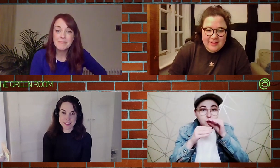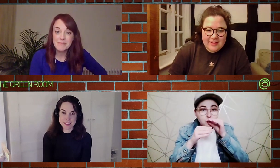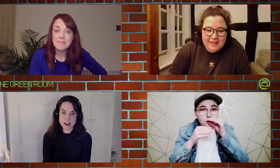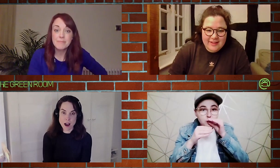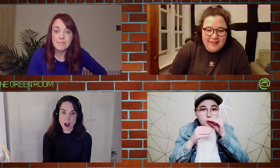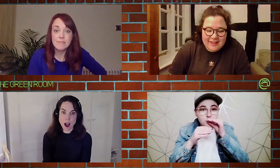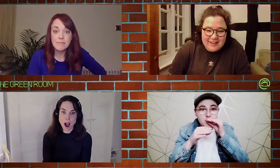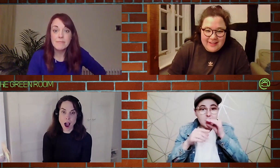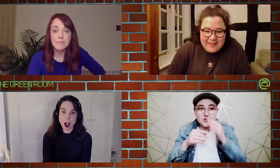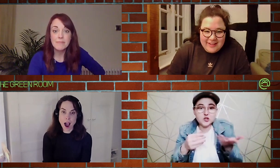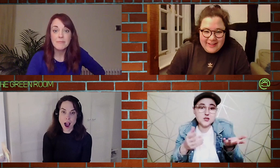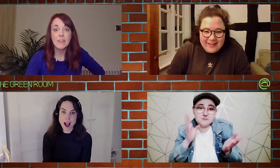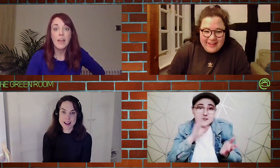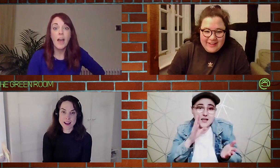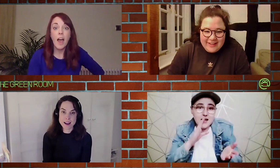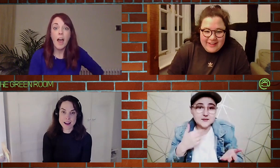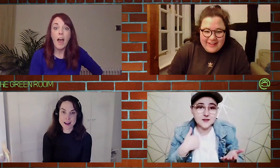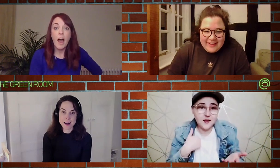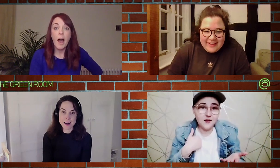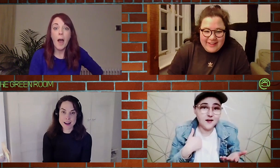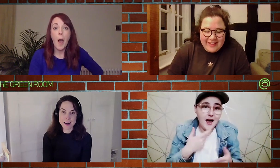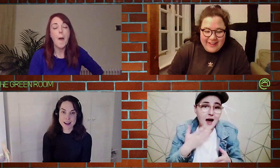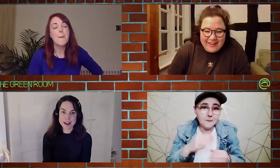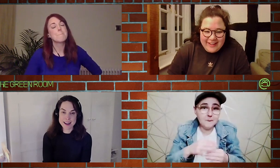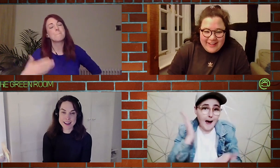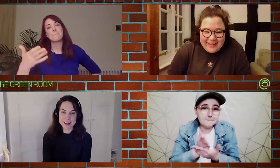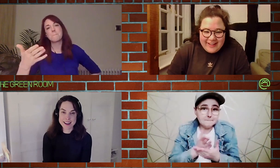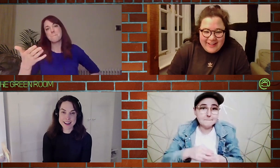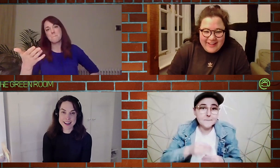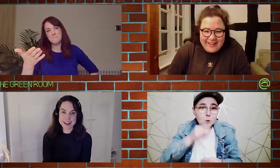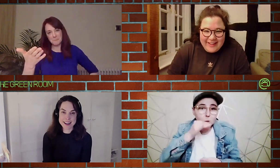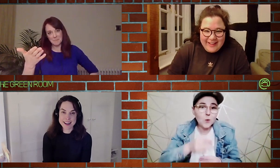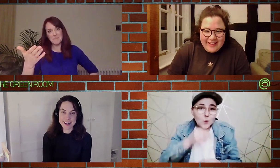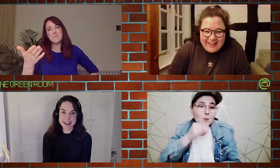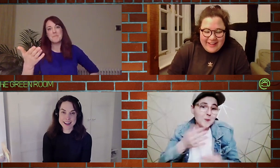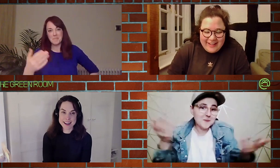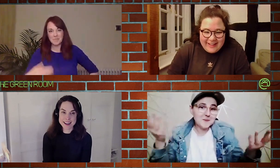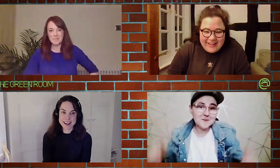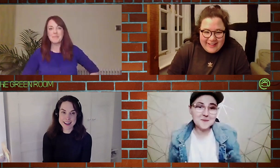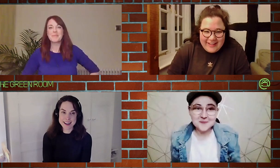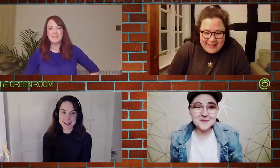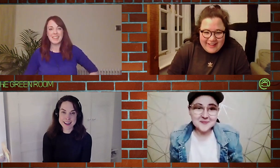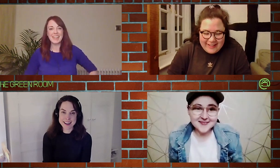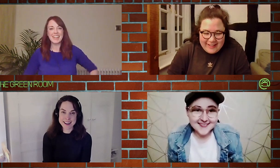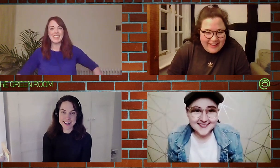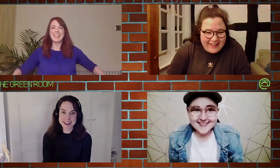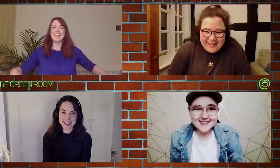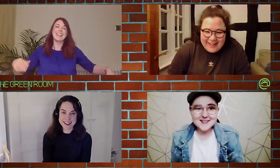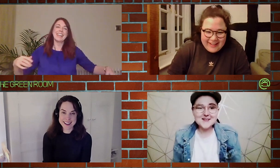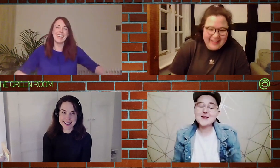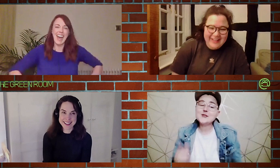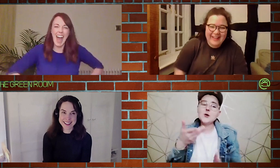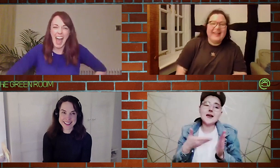and blow into it and inflate it and make it look like it had yogurt in it and pretend that I was actually sucking out the yogurt